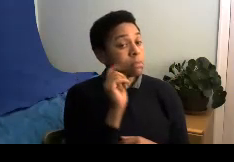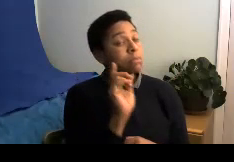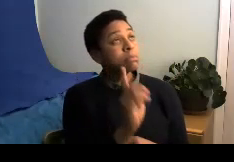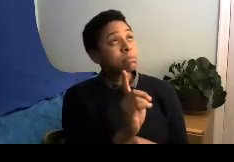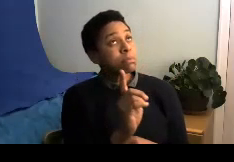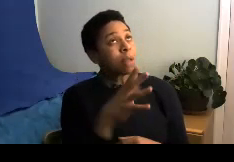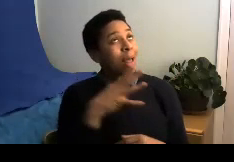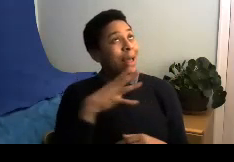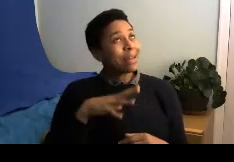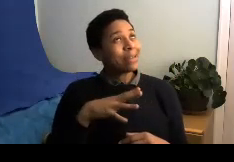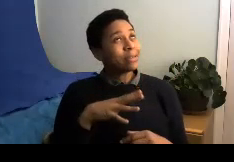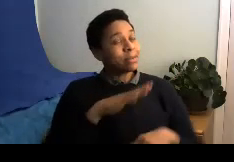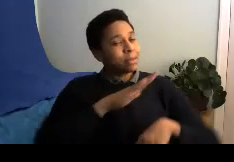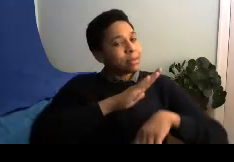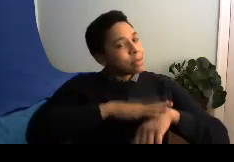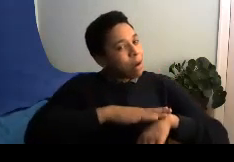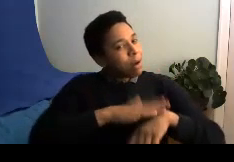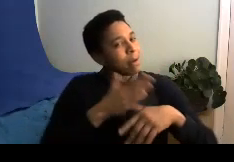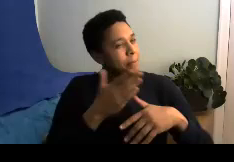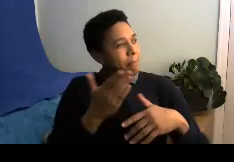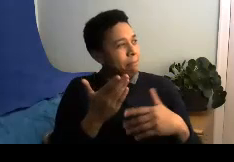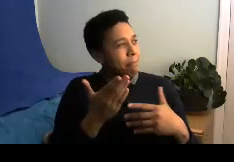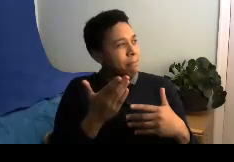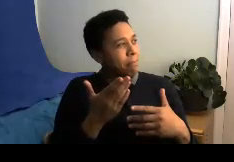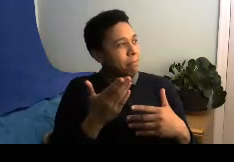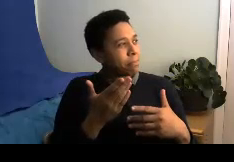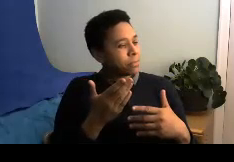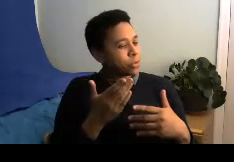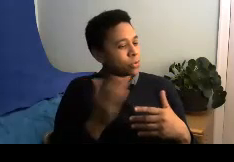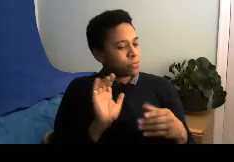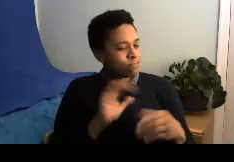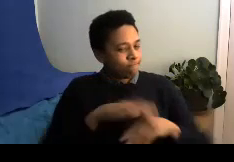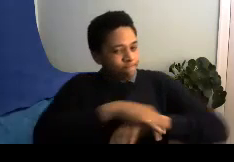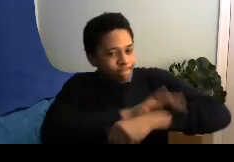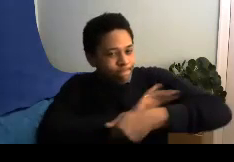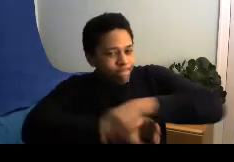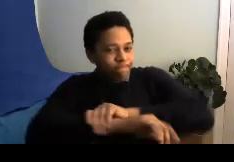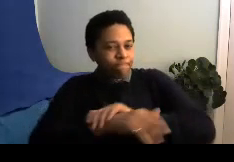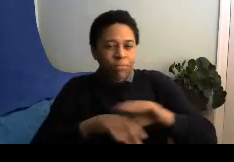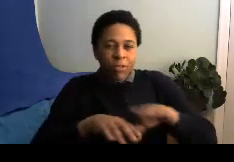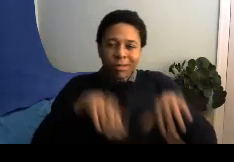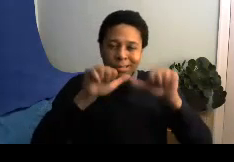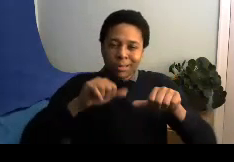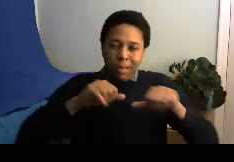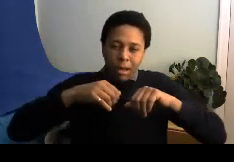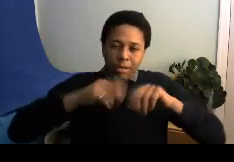find the time to do the research. So you know, I guess I